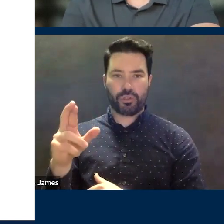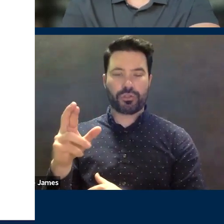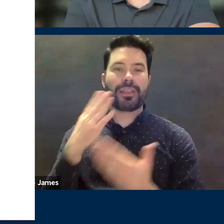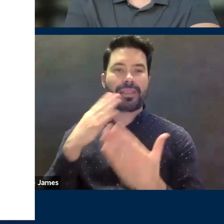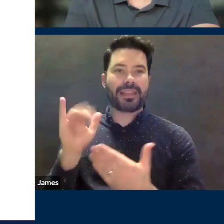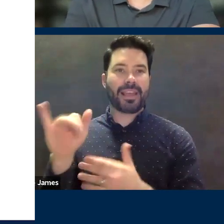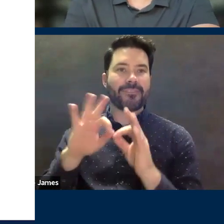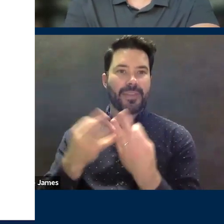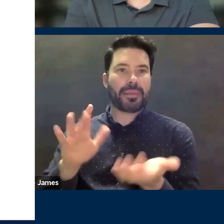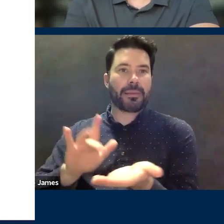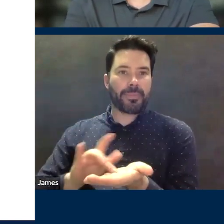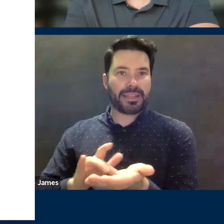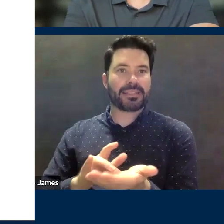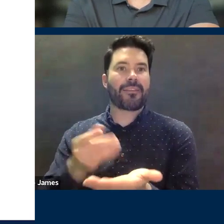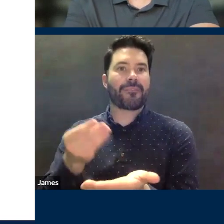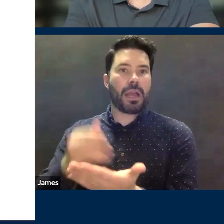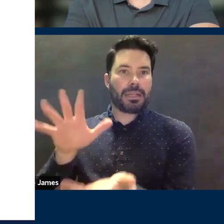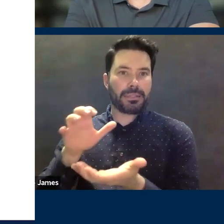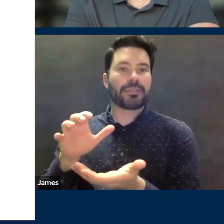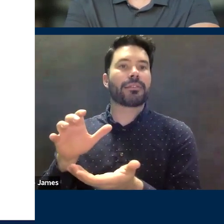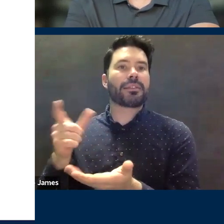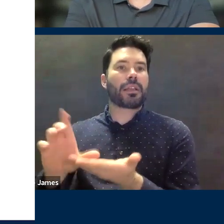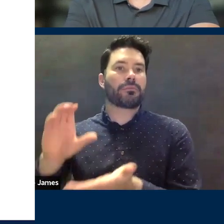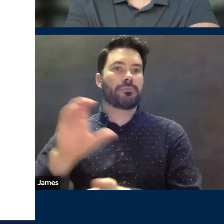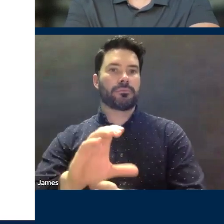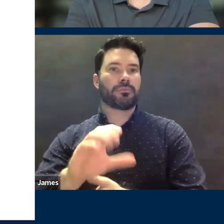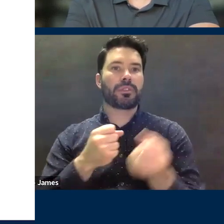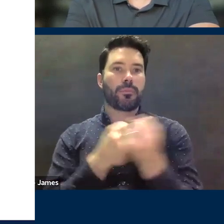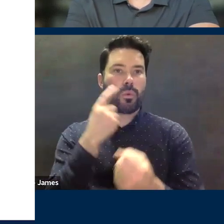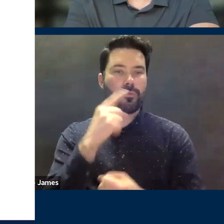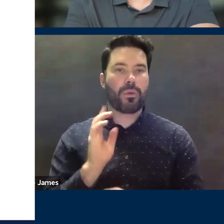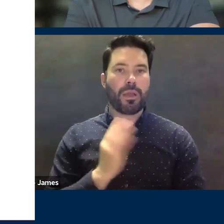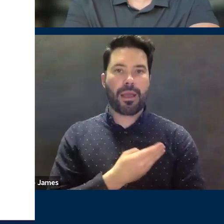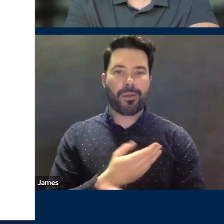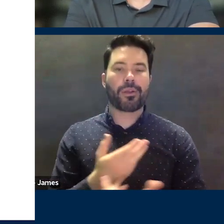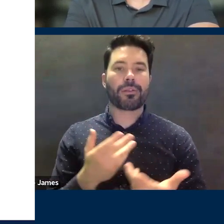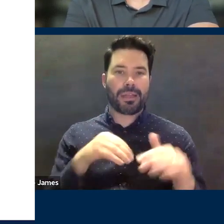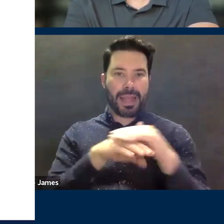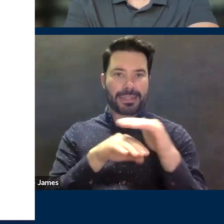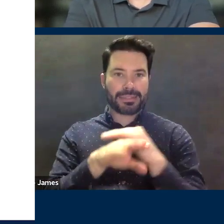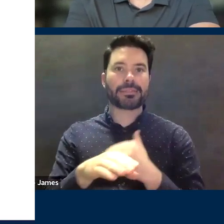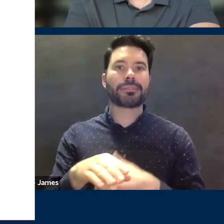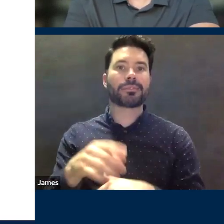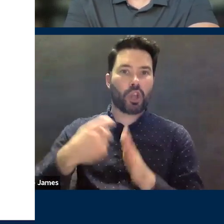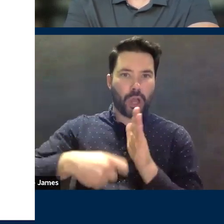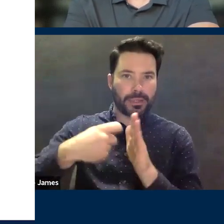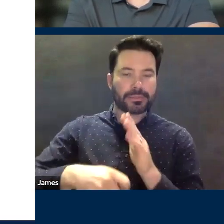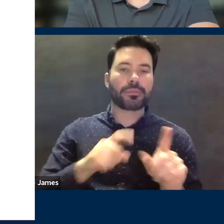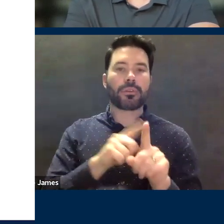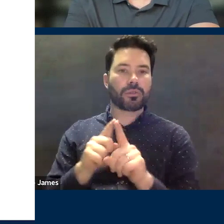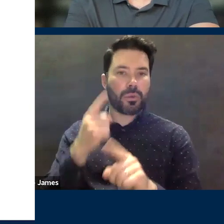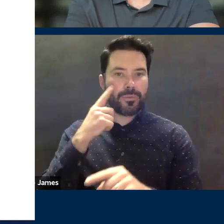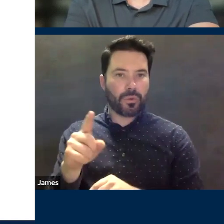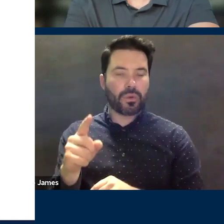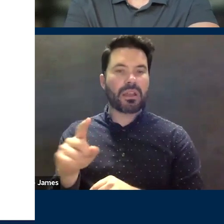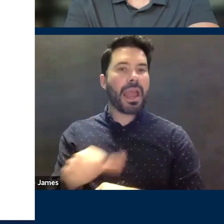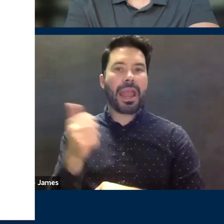for his support to provide support for our access costs and also for any presentation related fees.